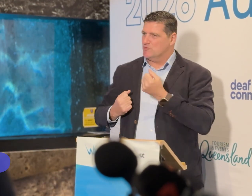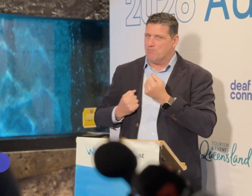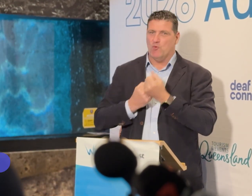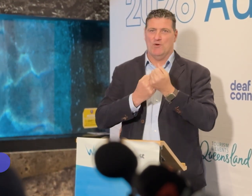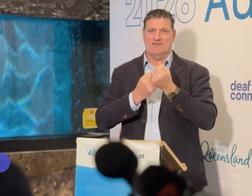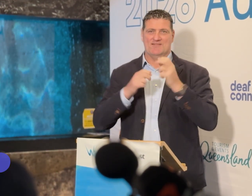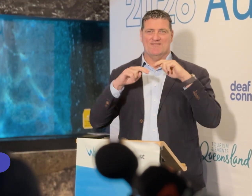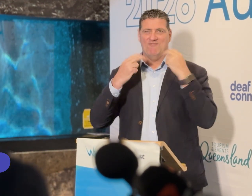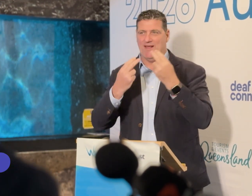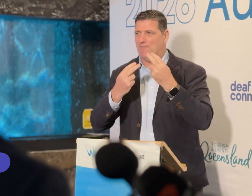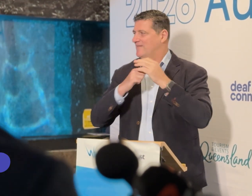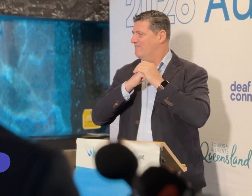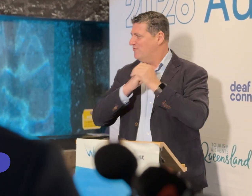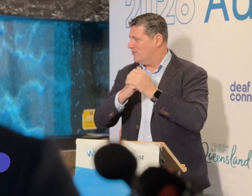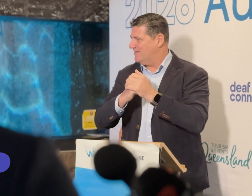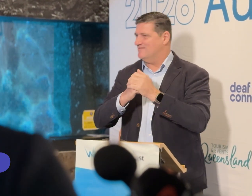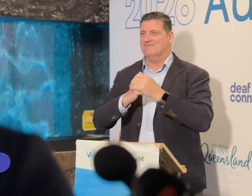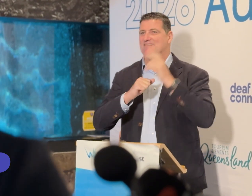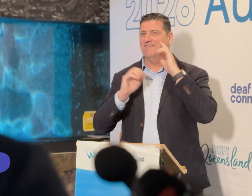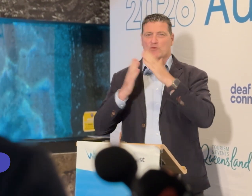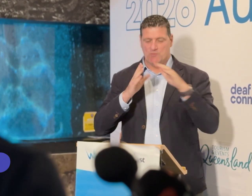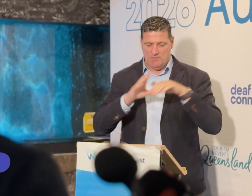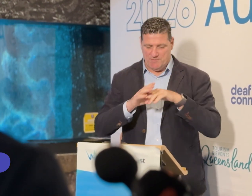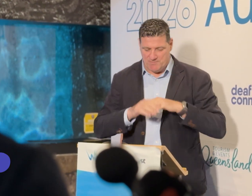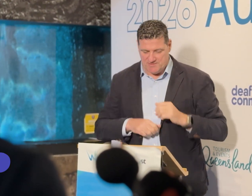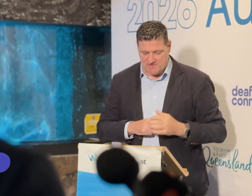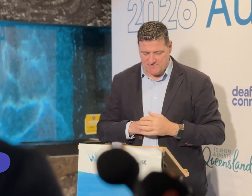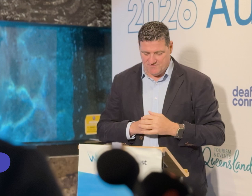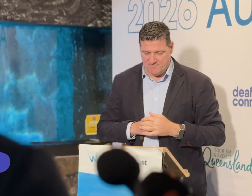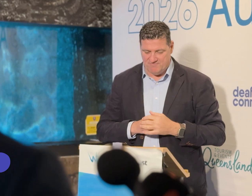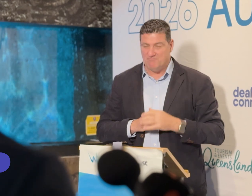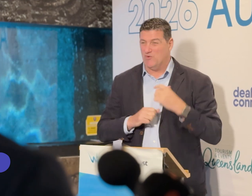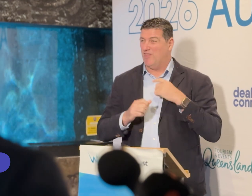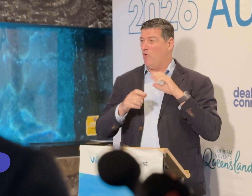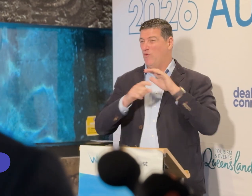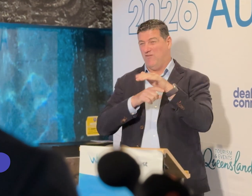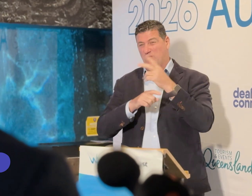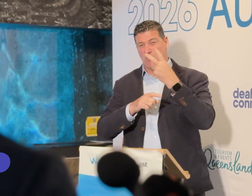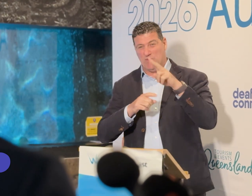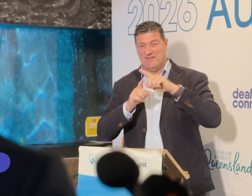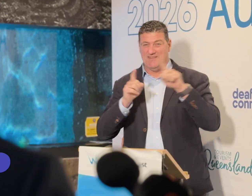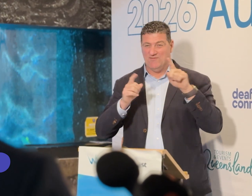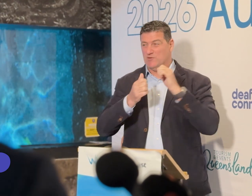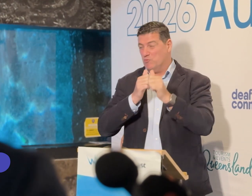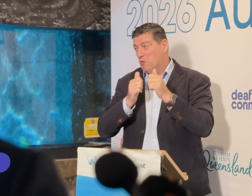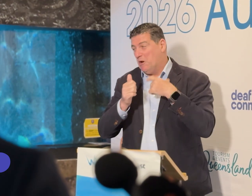bringing families and friends and Deaf community members along with them across 20 different sports.